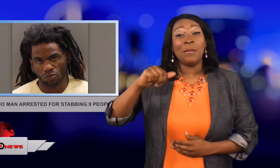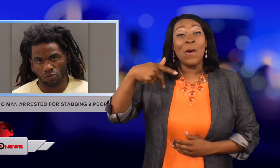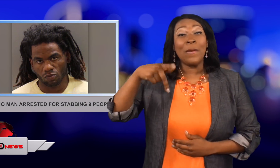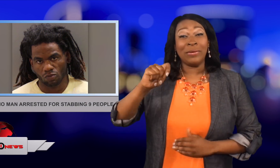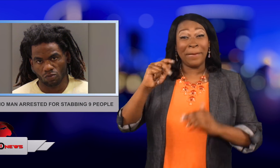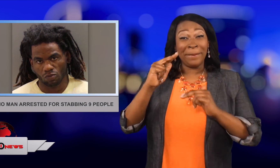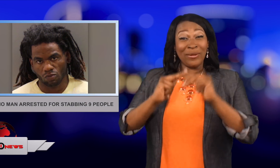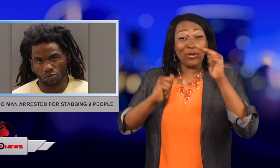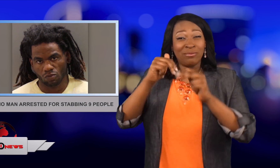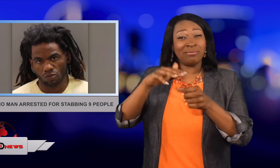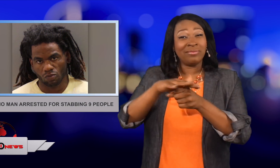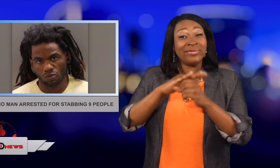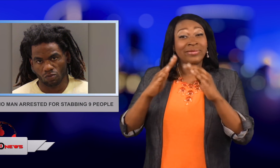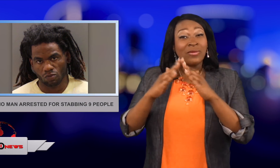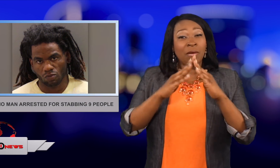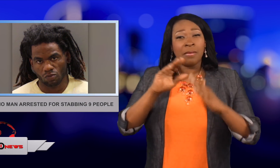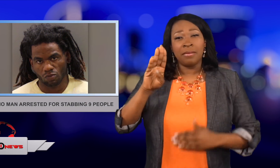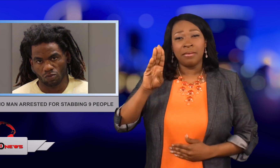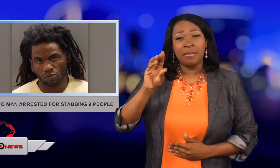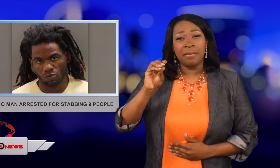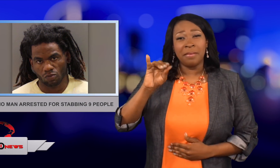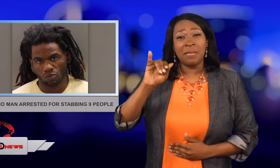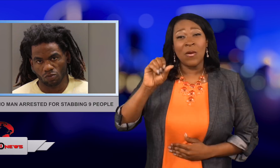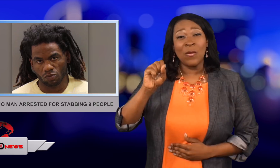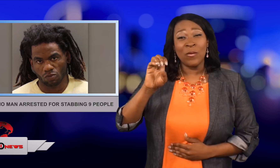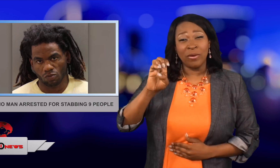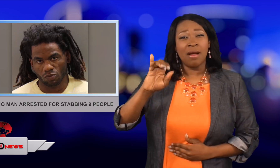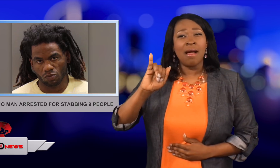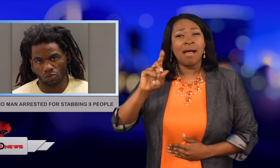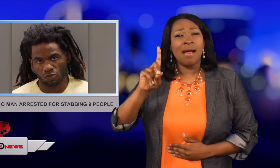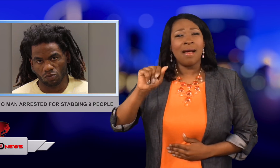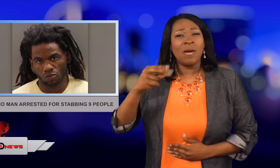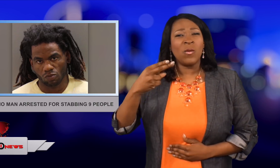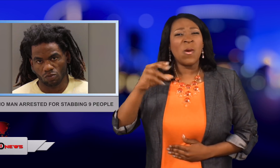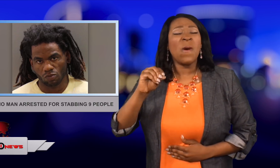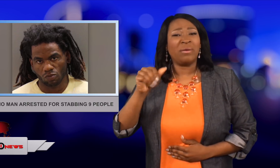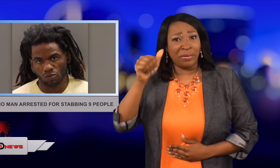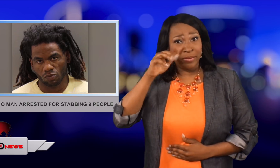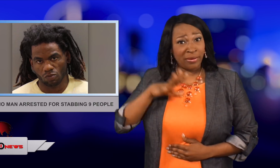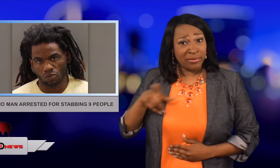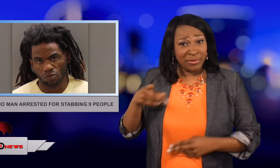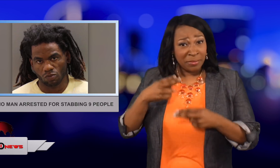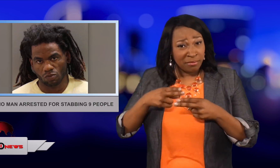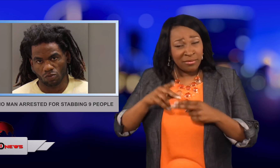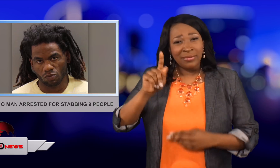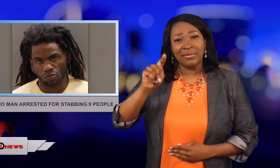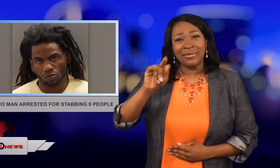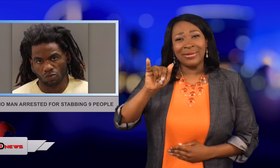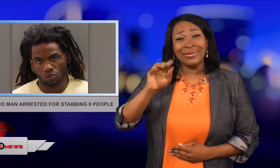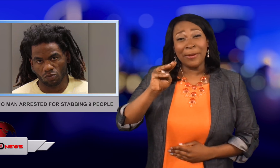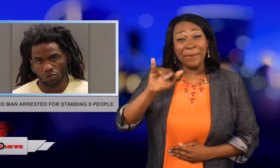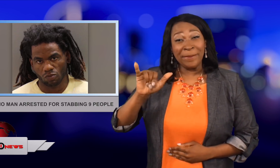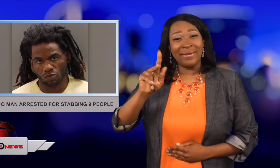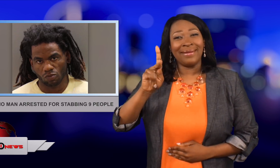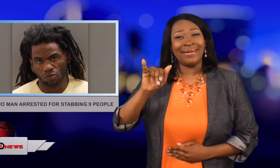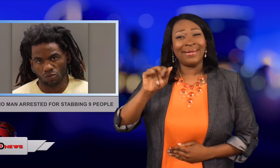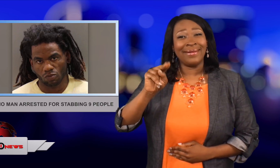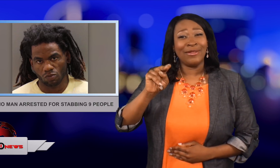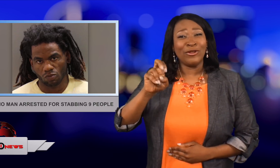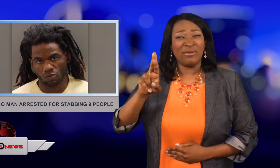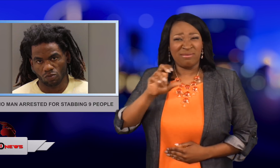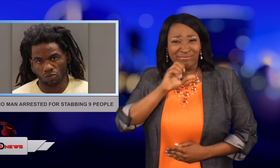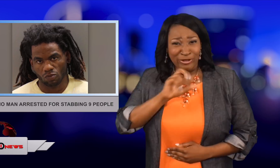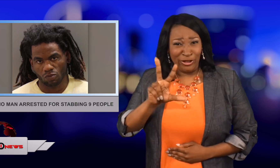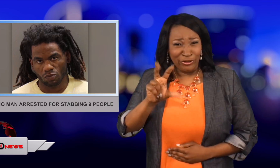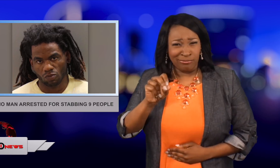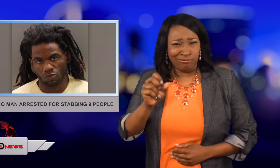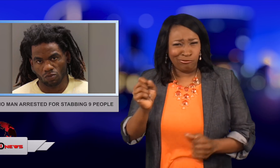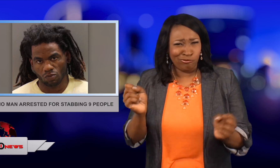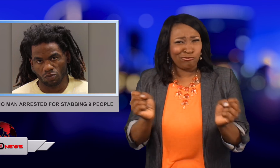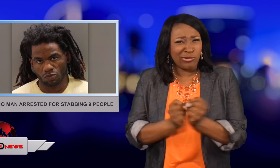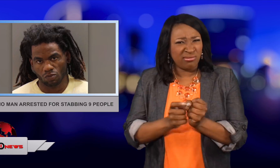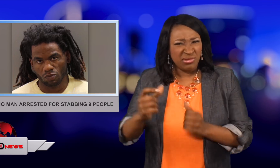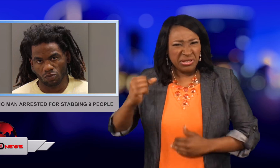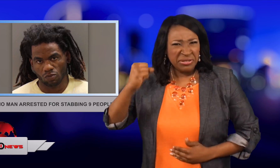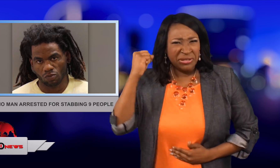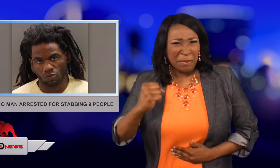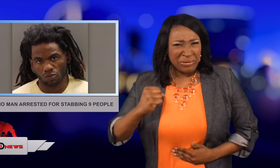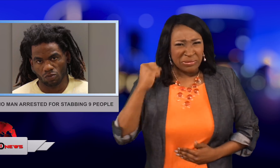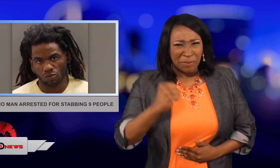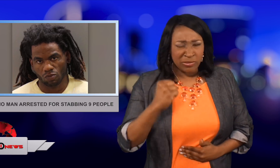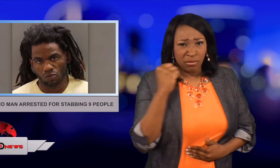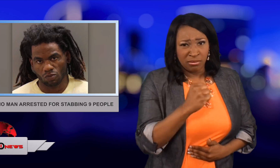Thirty-year-old Timmy Kinner was arrested for stabbing nine people at an apartment complex